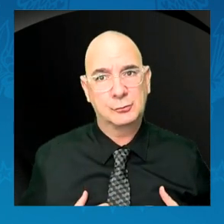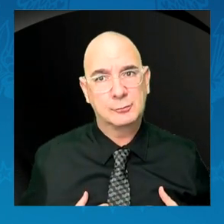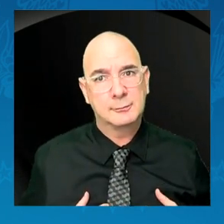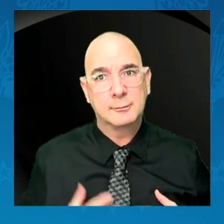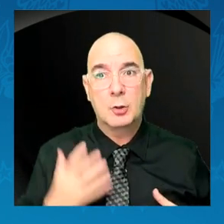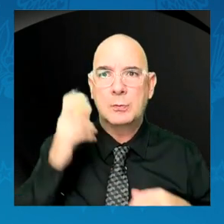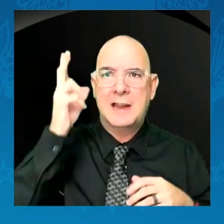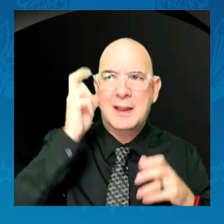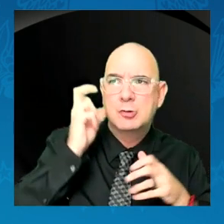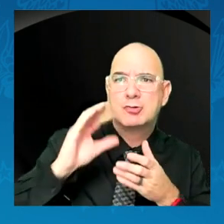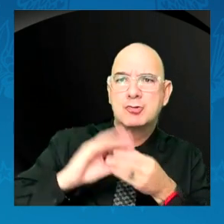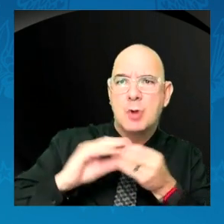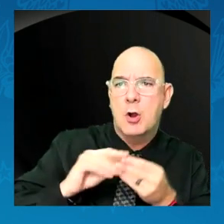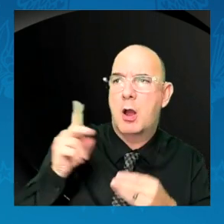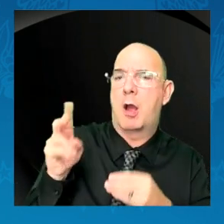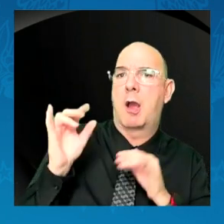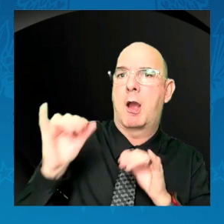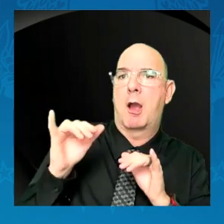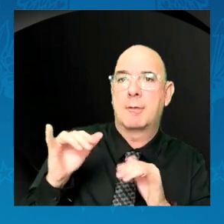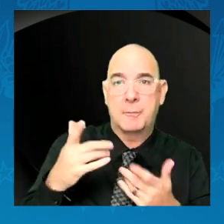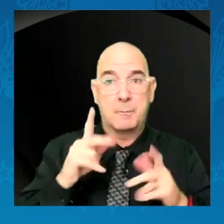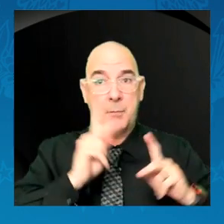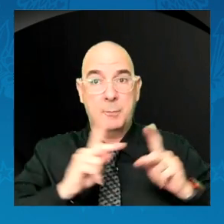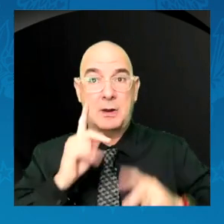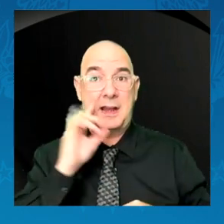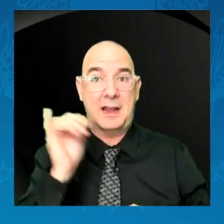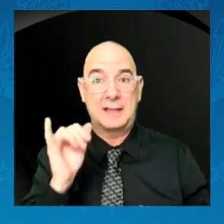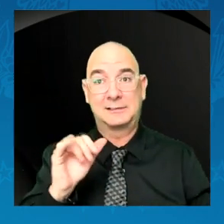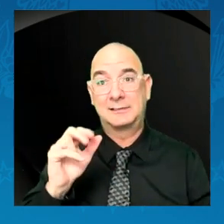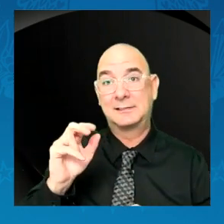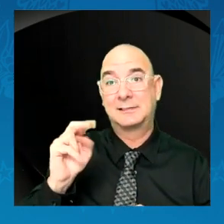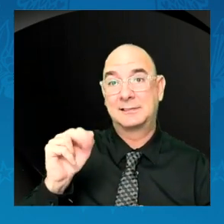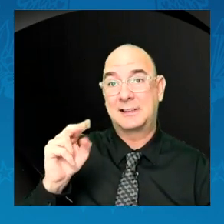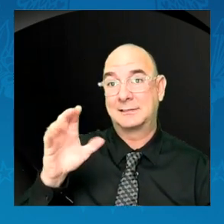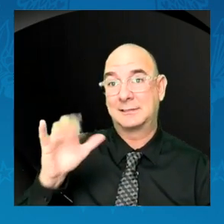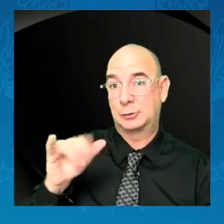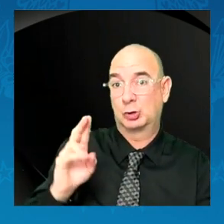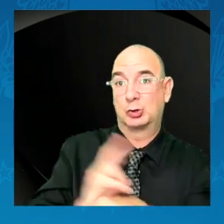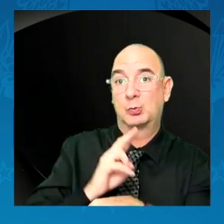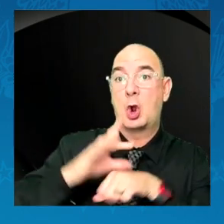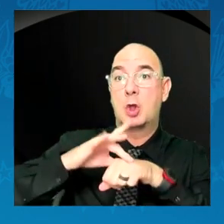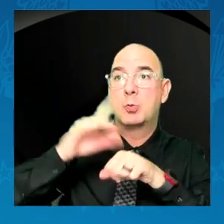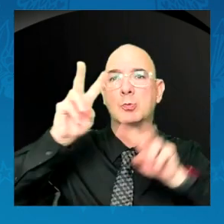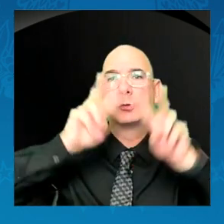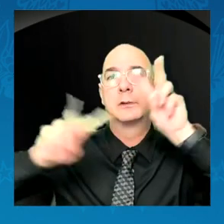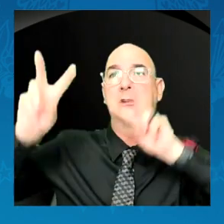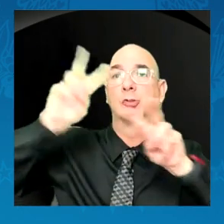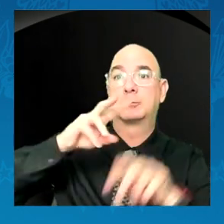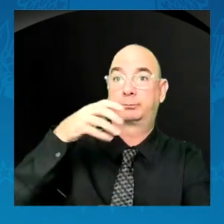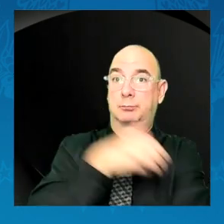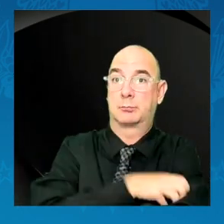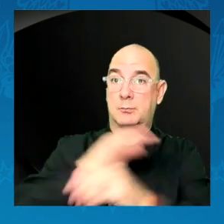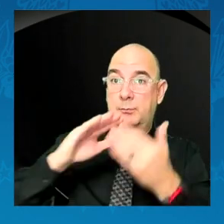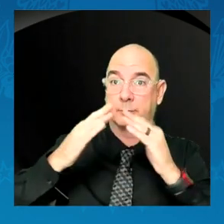who use Earth observations to empower communities across our nation to achieve environmental and climate justice